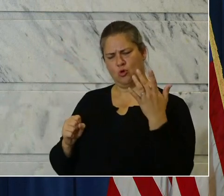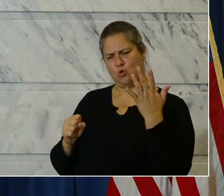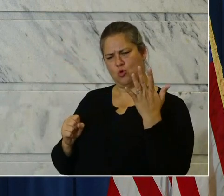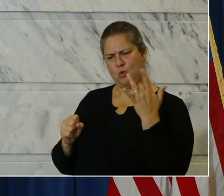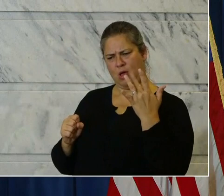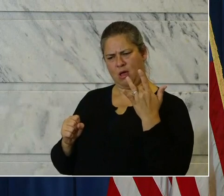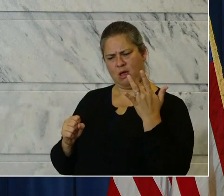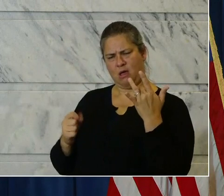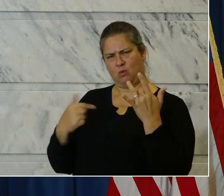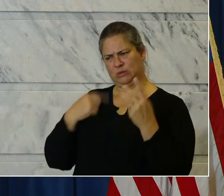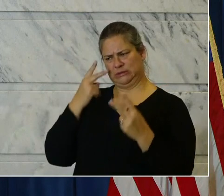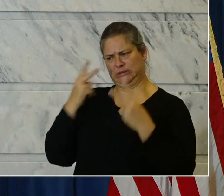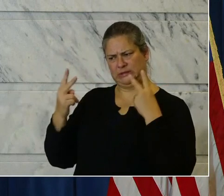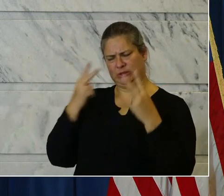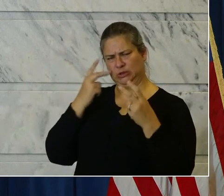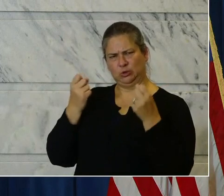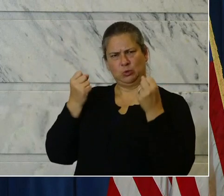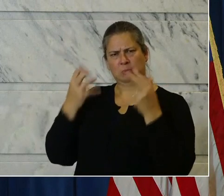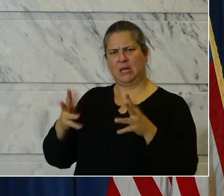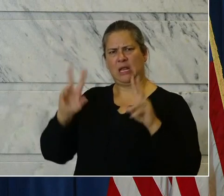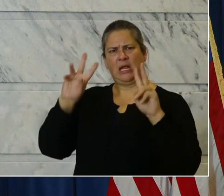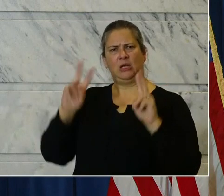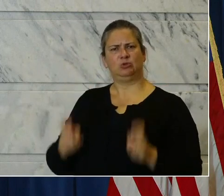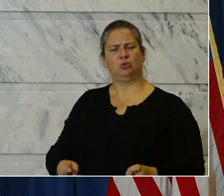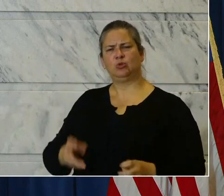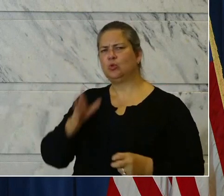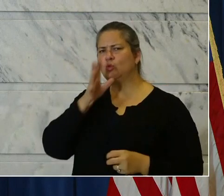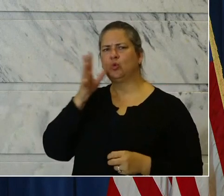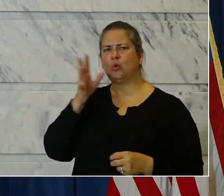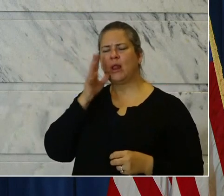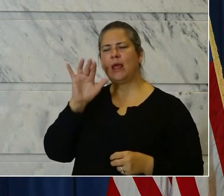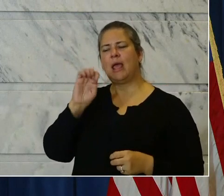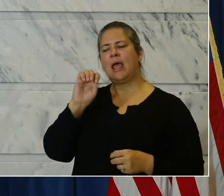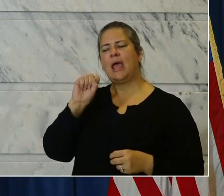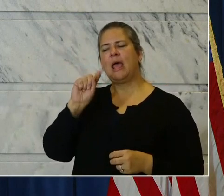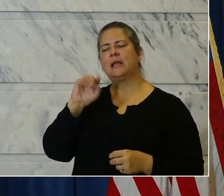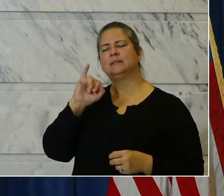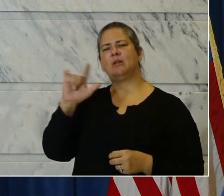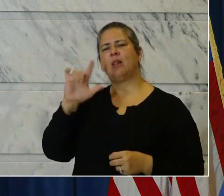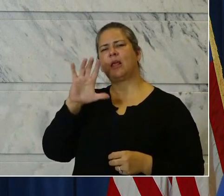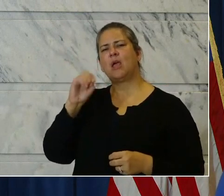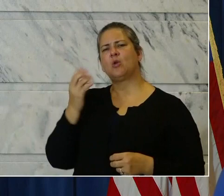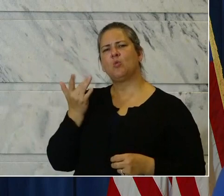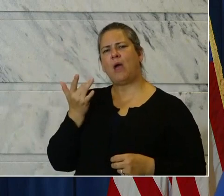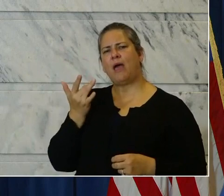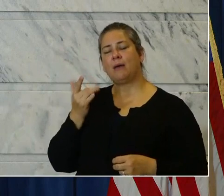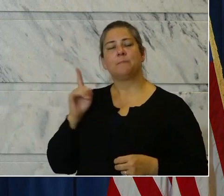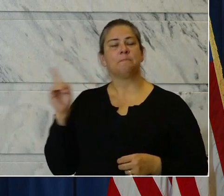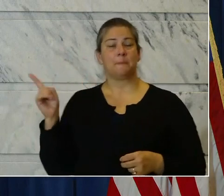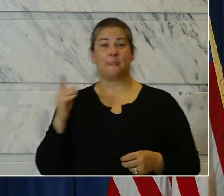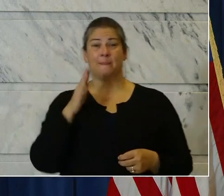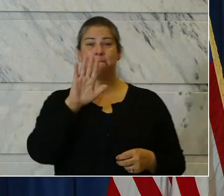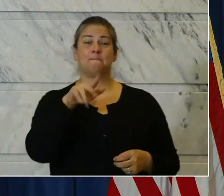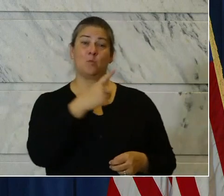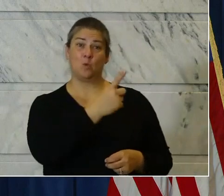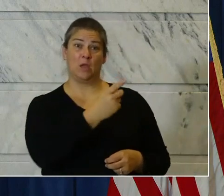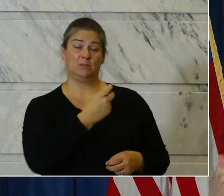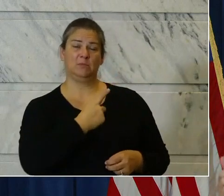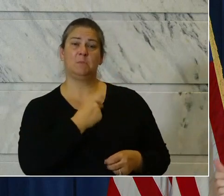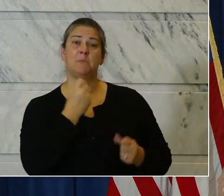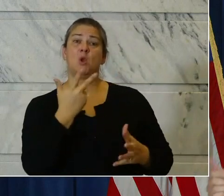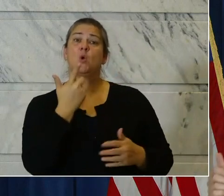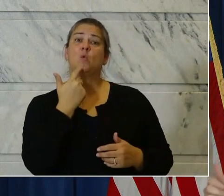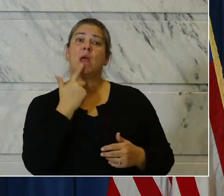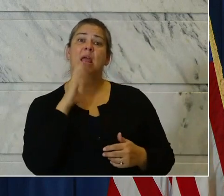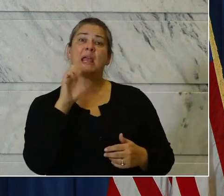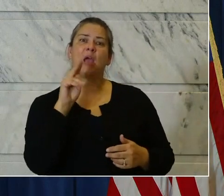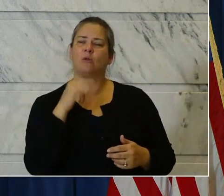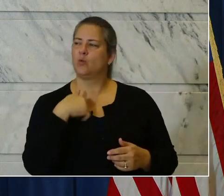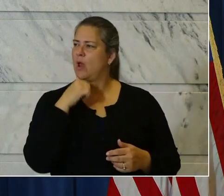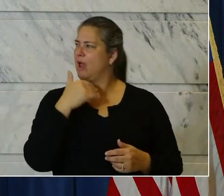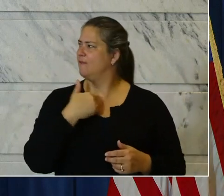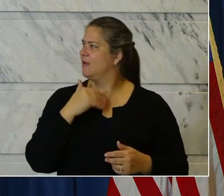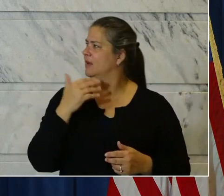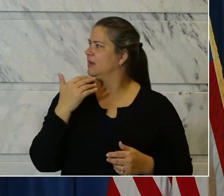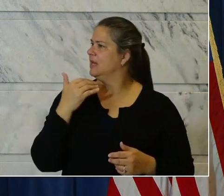WELL PLACED LIKE HAITI THEY